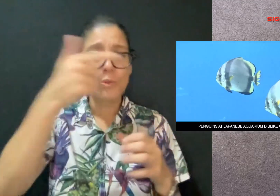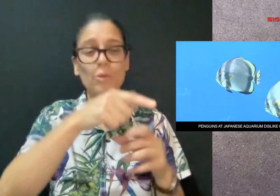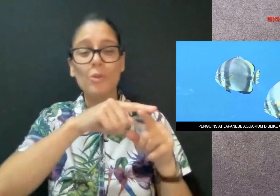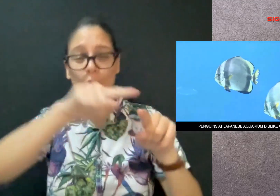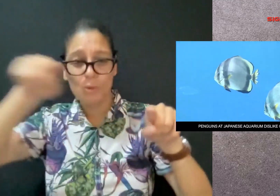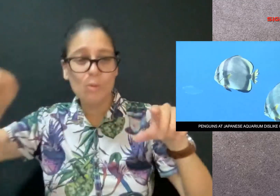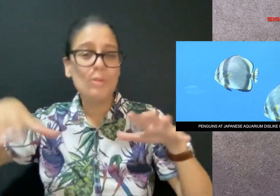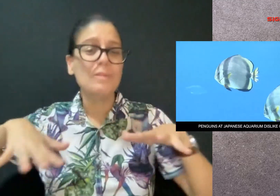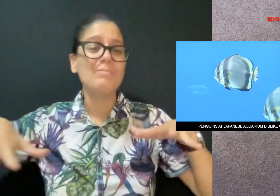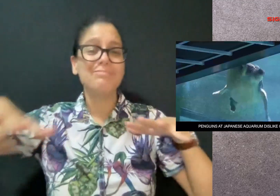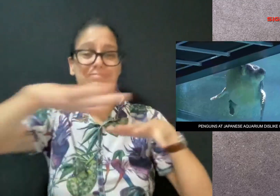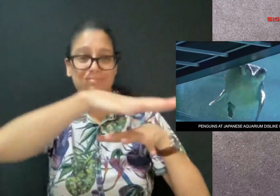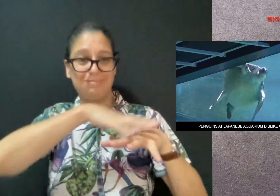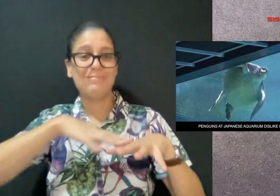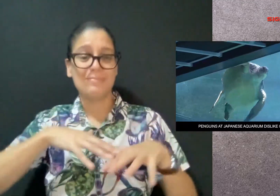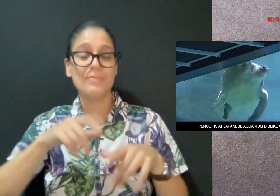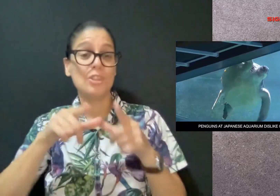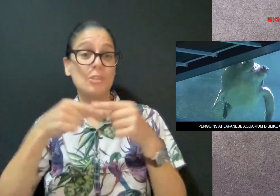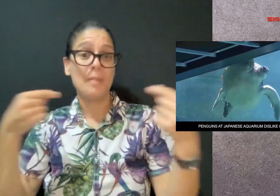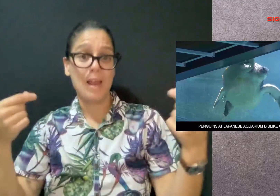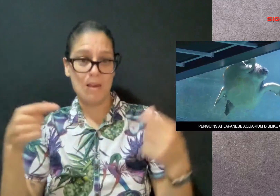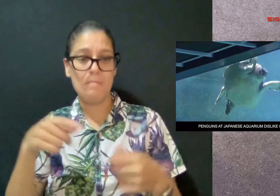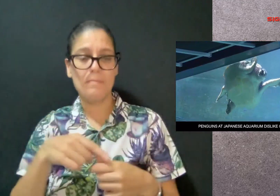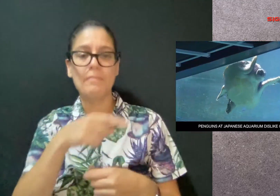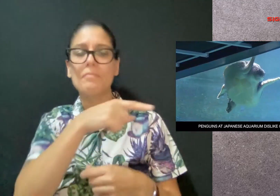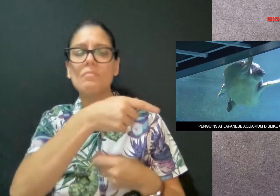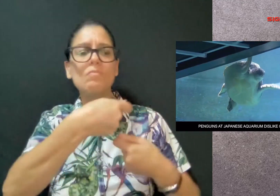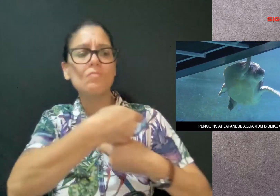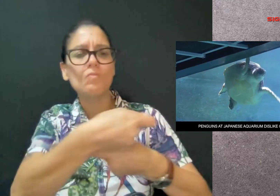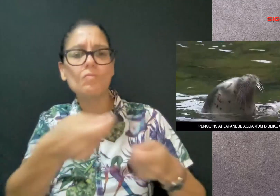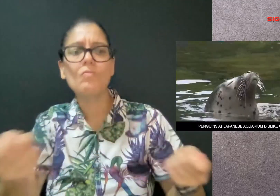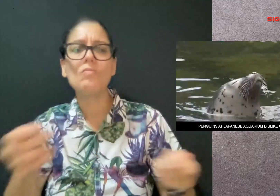animals at a Japanese aquarium are being fed cheaper fish